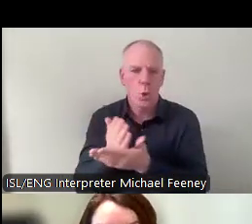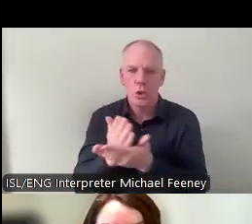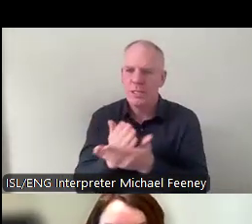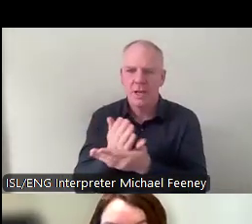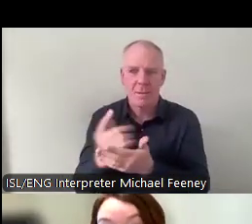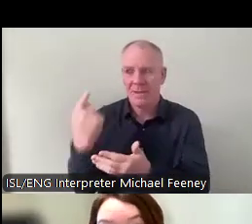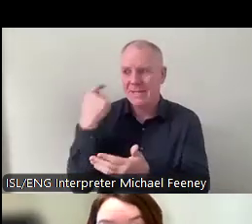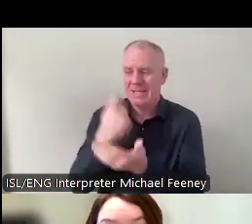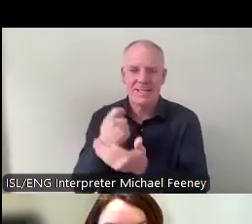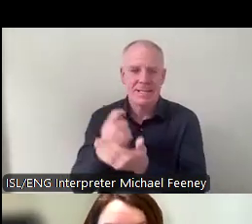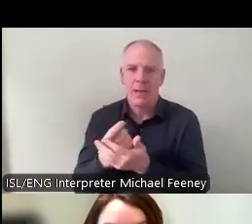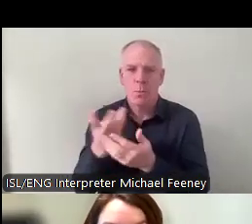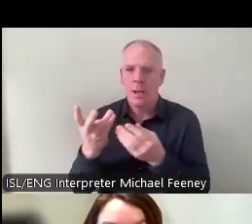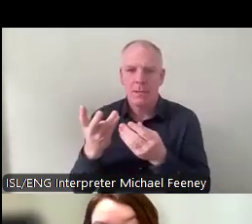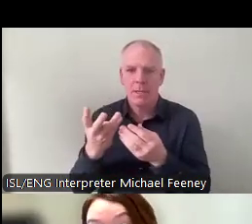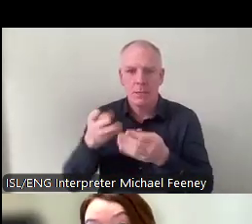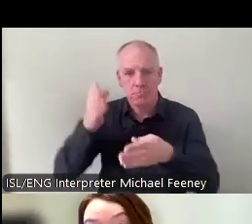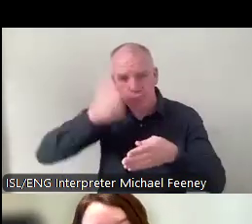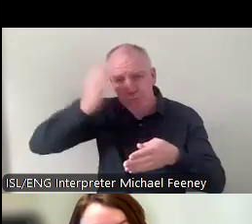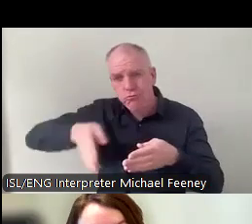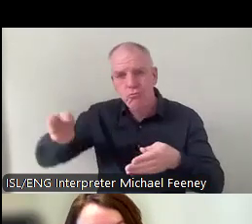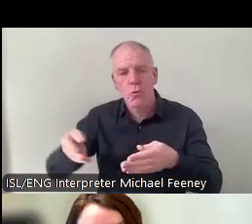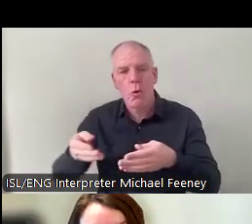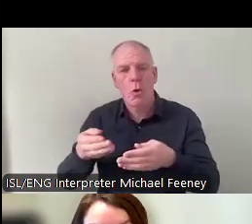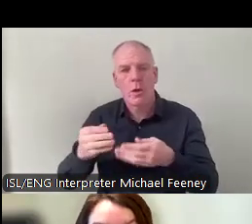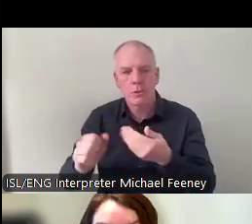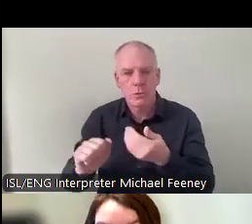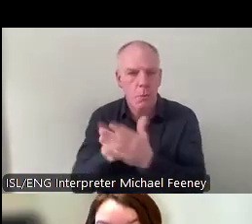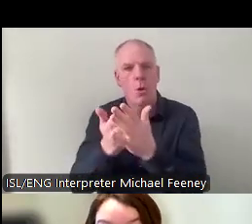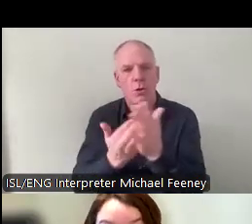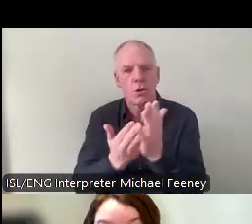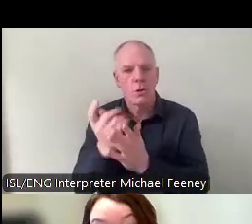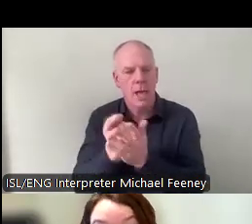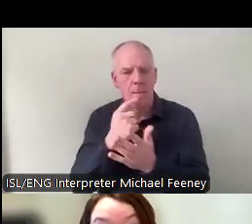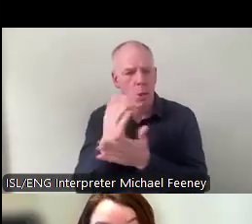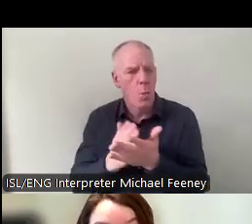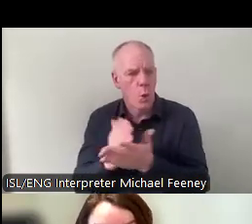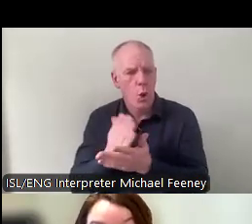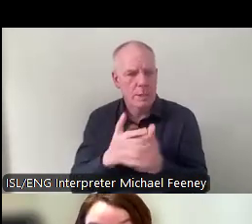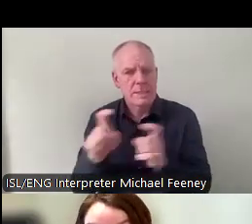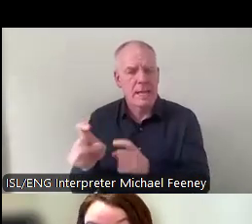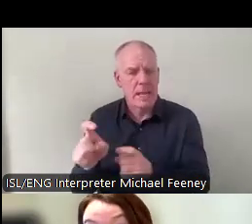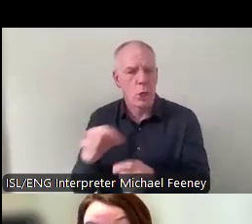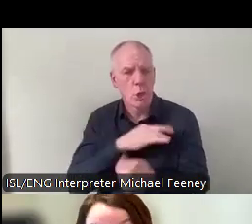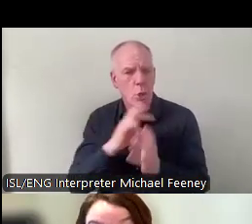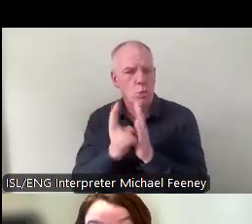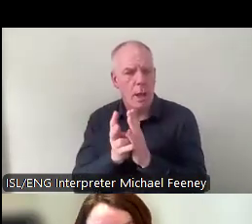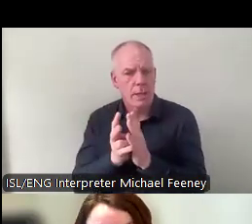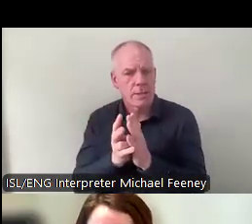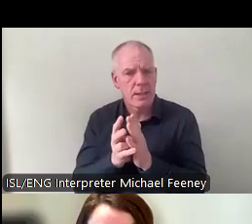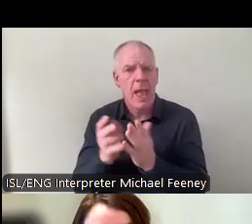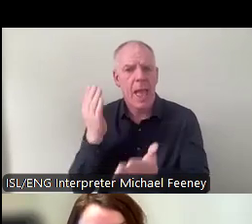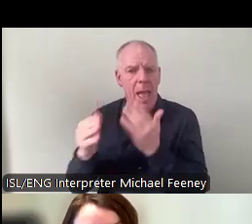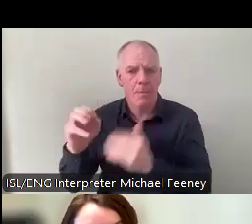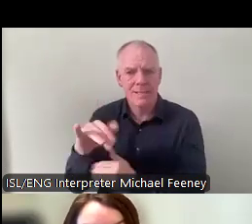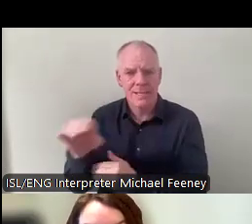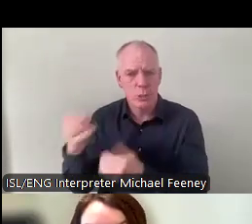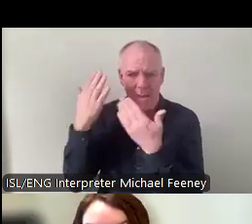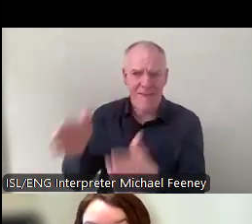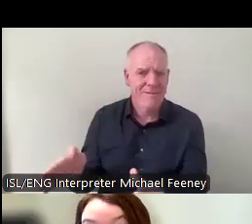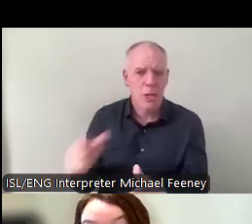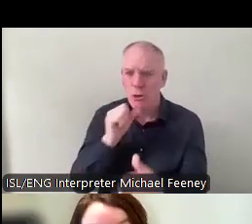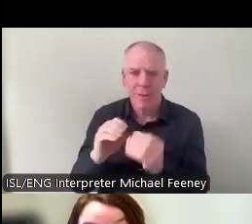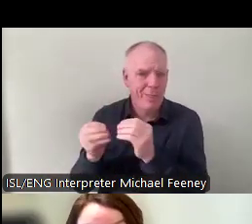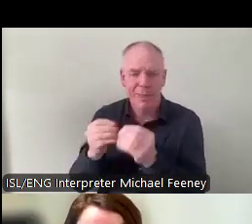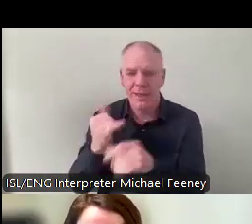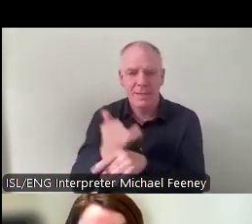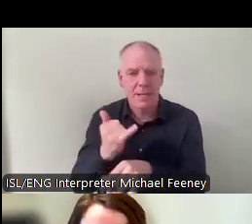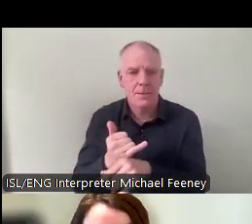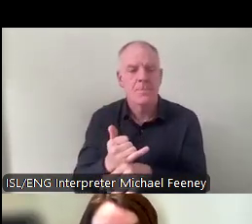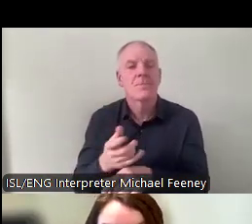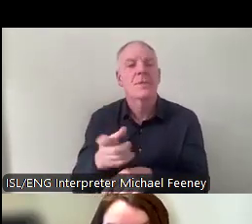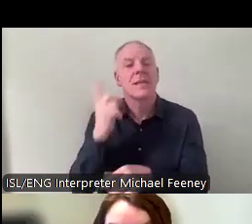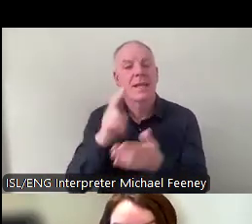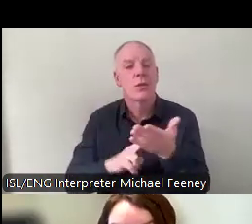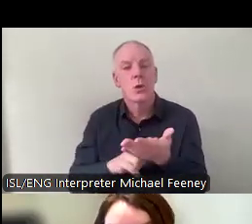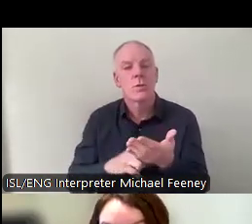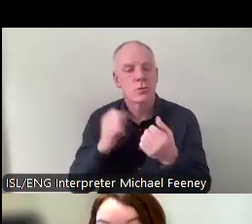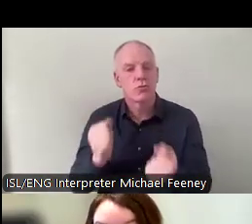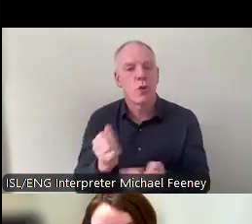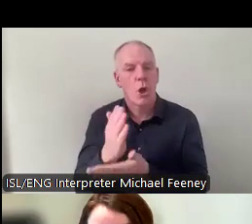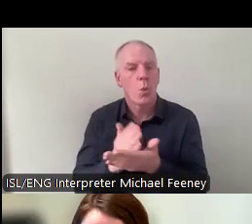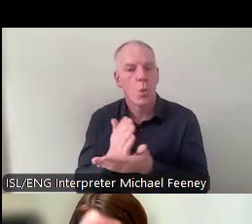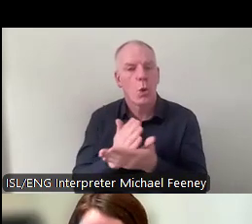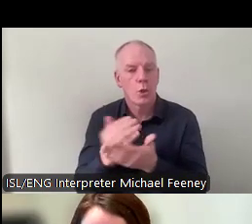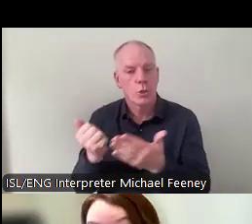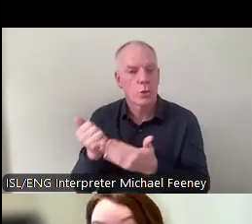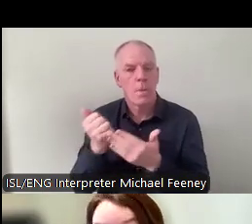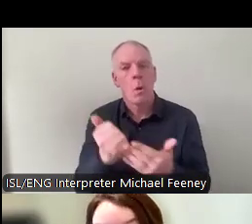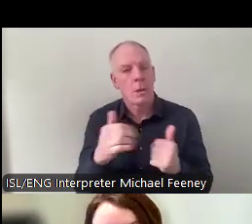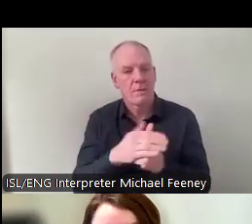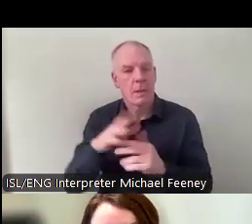period would have been cut down or reinforced over time, but this one remains largely as Mazzolino intended. He used a poplar wood support for this painting, joining three